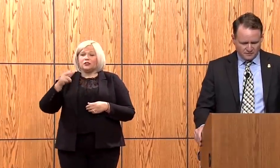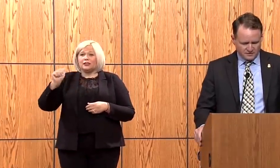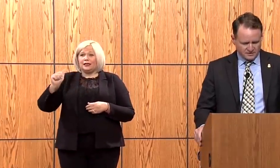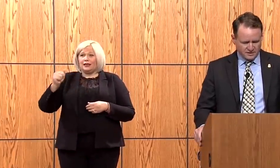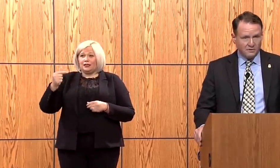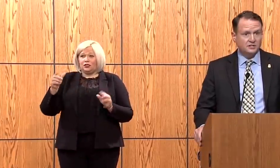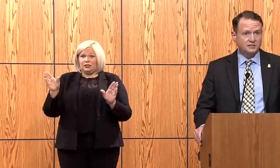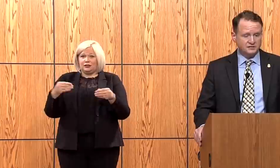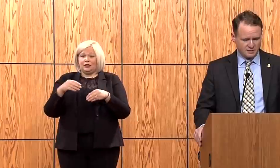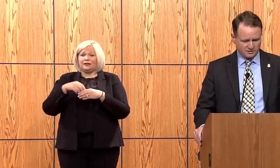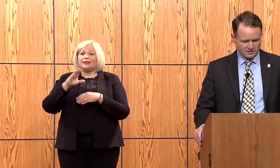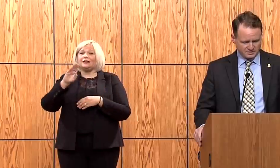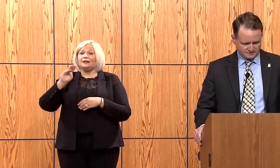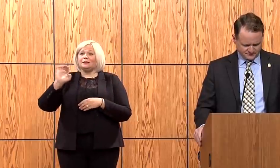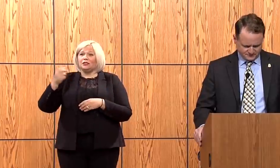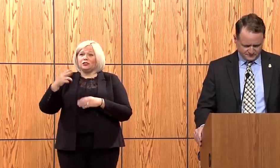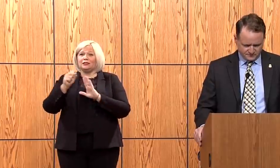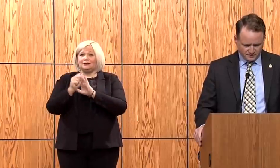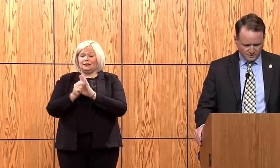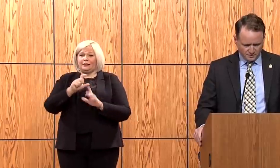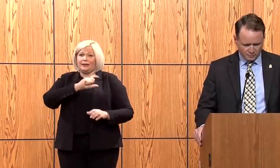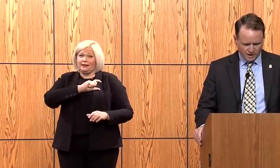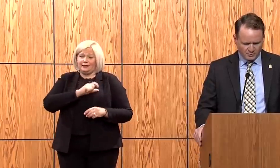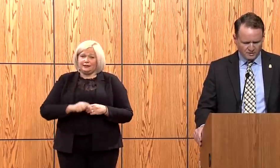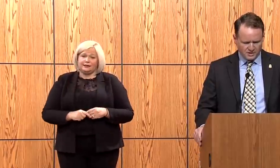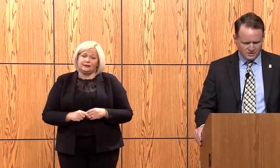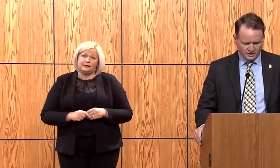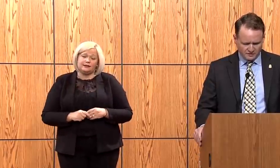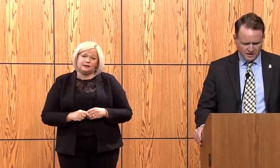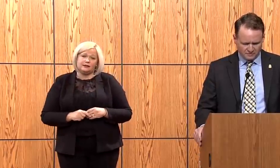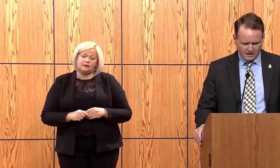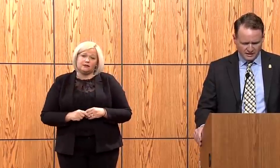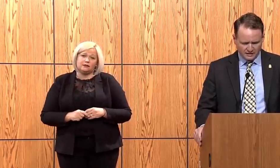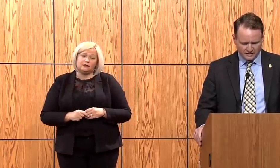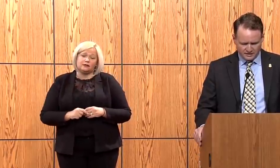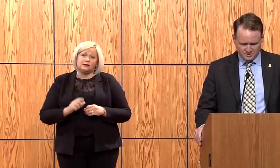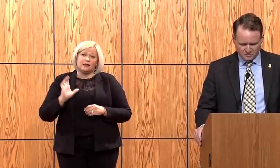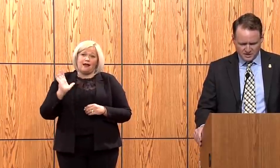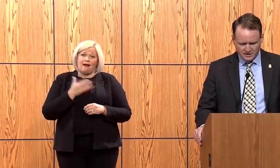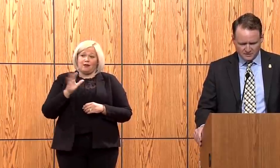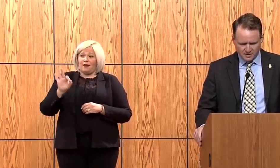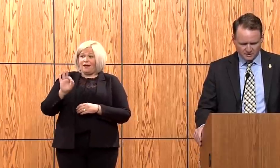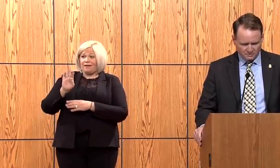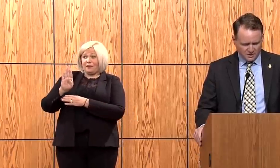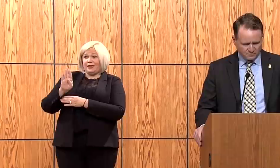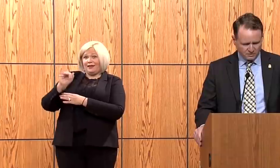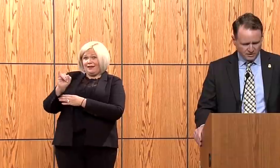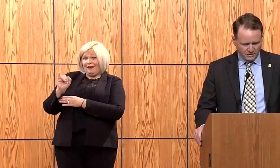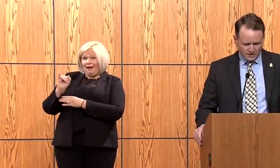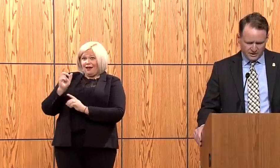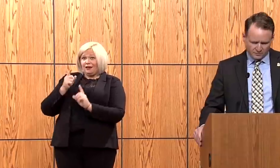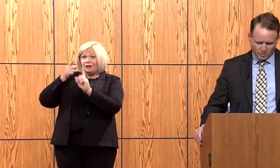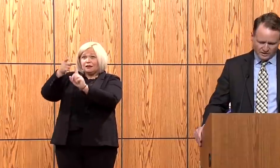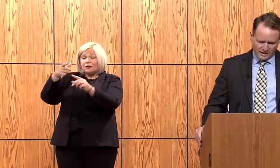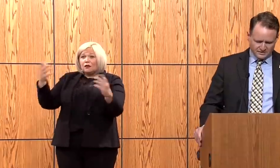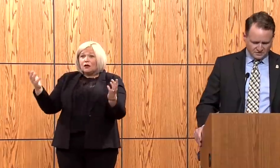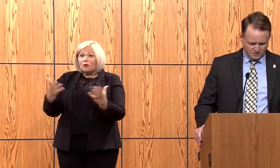ATTORNEYS OFFICES OF BOTH THE WESTERN AND EASTERN DISTRICTS OF WESTERN AND EASTERN DISTRICTS OF MICHIGAN, AND THE MICHIGAN MICHIGAN, AND THE MICHIGAN ATTORNEY GENERAL’S OFFICE AND ATTORNEY GENERAL’S OFFICE AND THE MICHIGAN STATE POLICE. THE MICHIGAN STATE POLICE. THE PRIMARY MISSION OF THE FBI